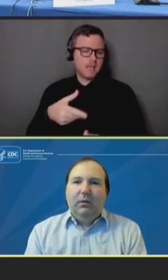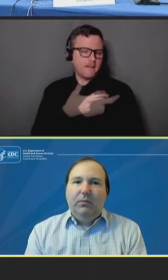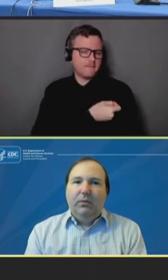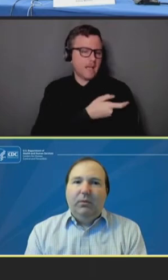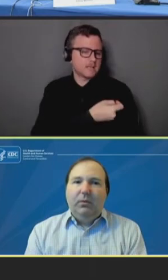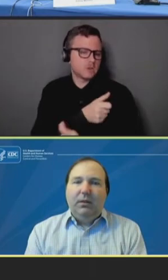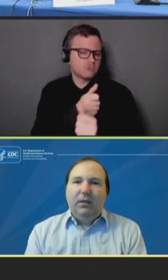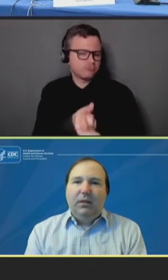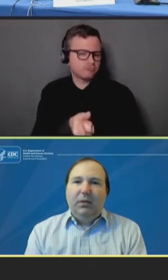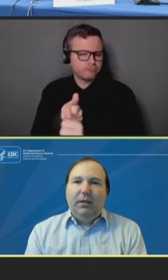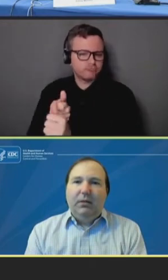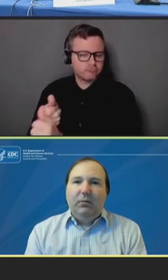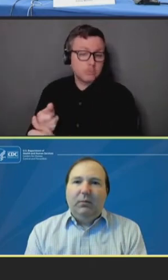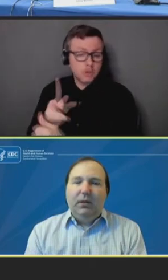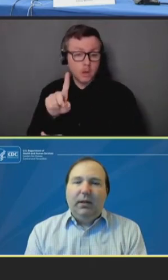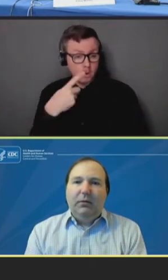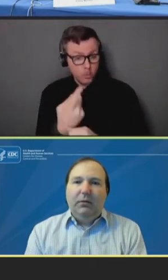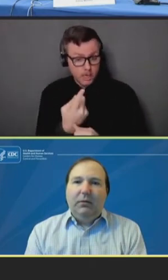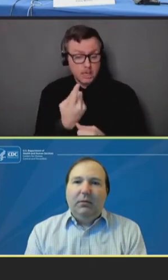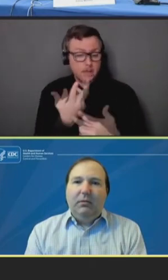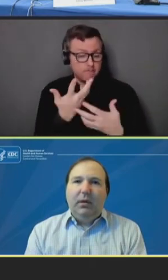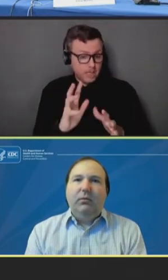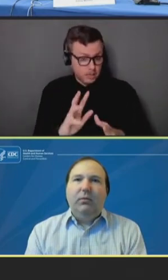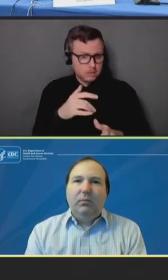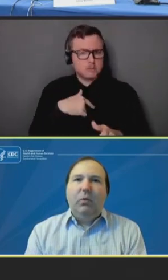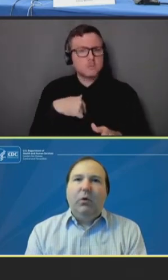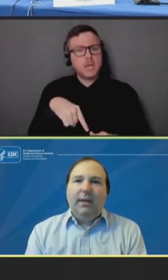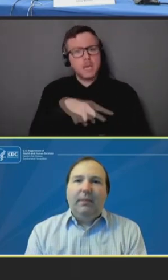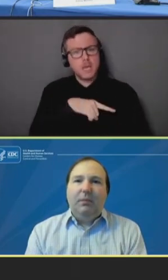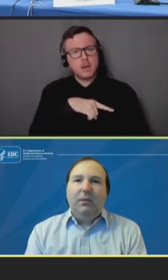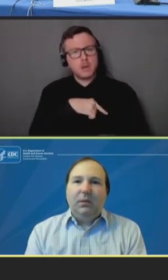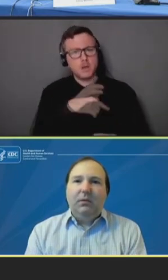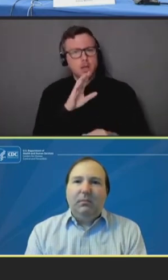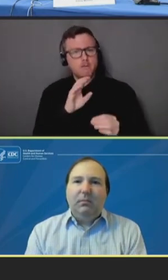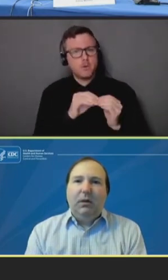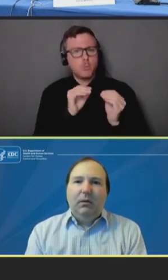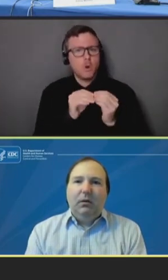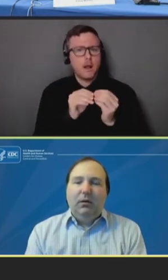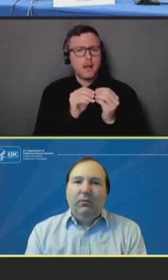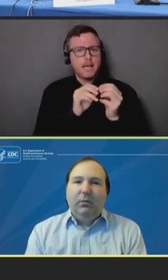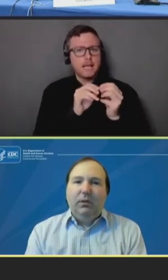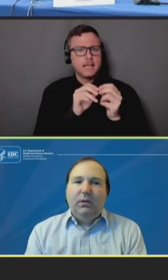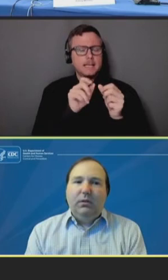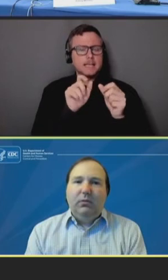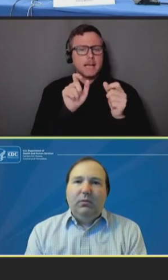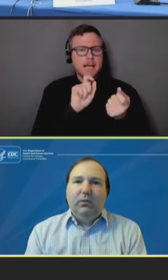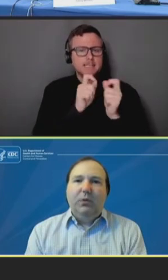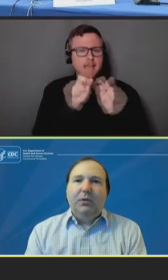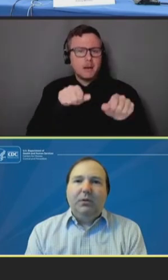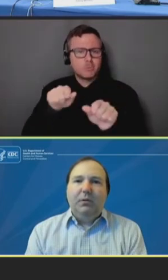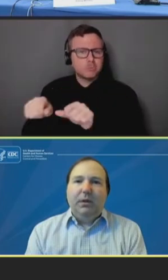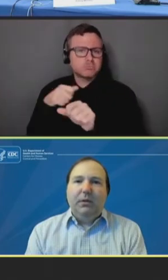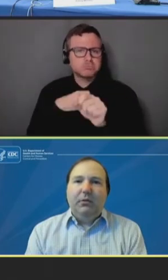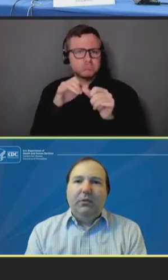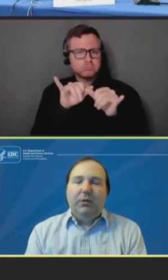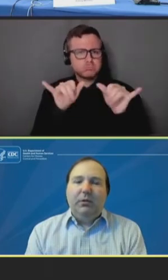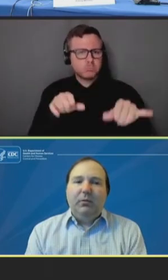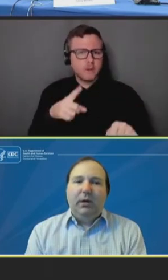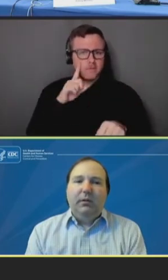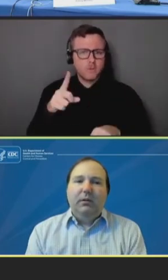you know, hopefully once that's in place, that will be a lot easier to have a more adaptable system for when these sort of emergency response situations arise.